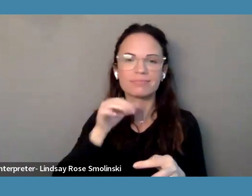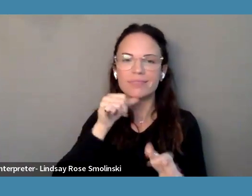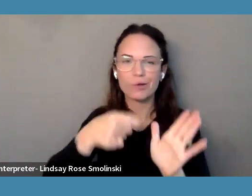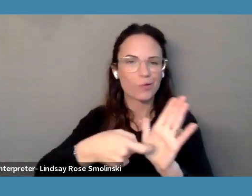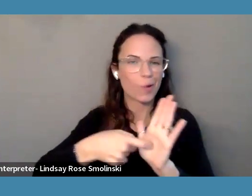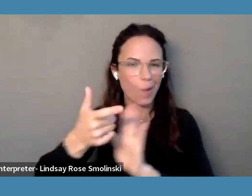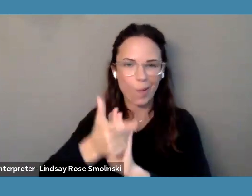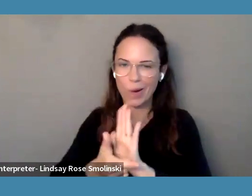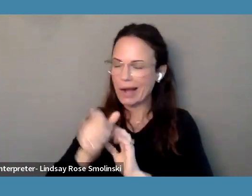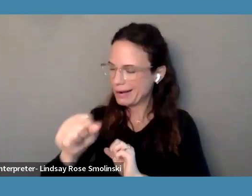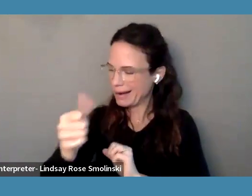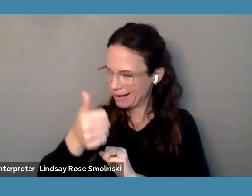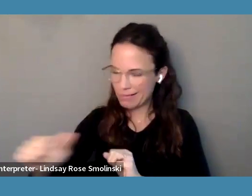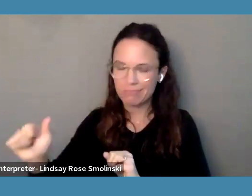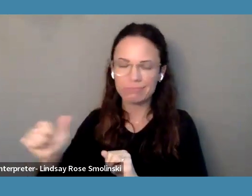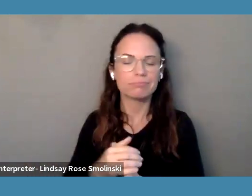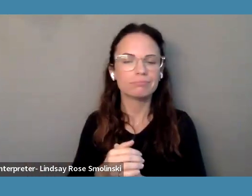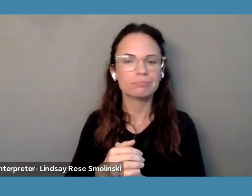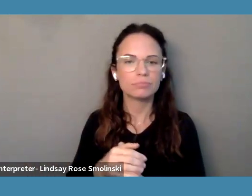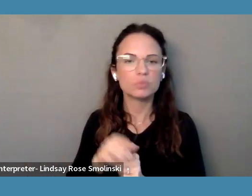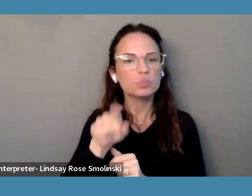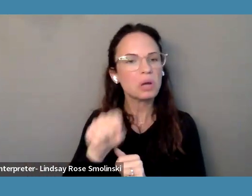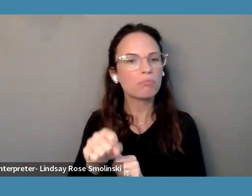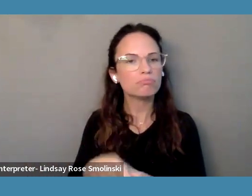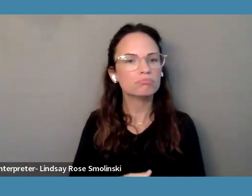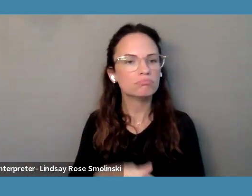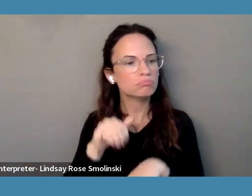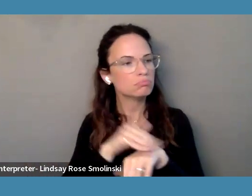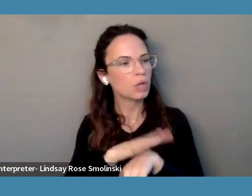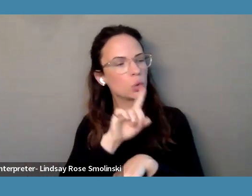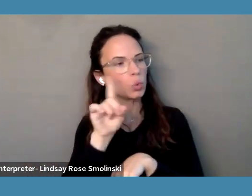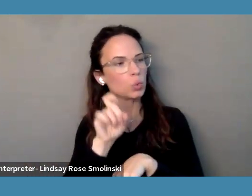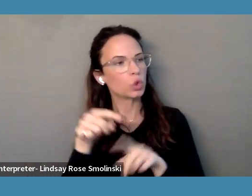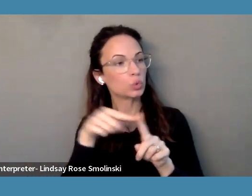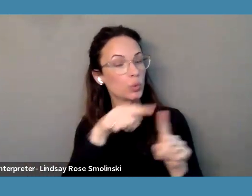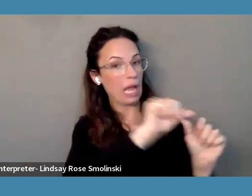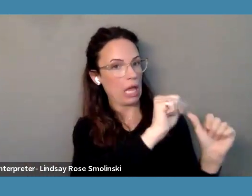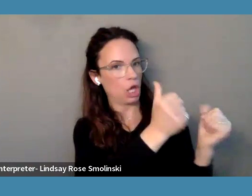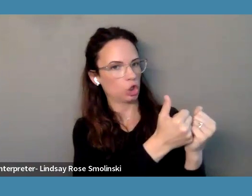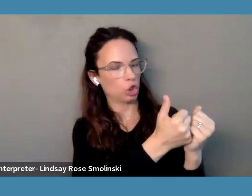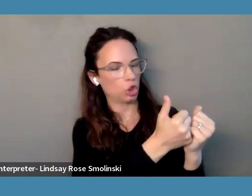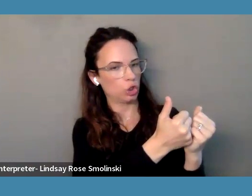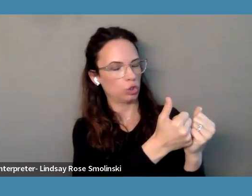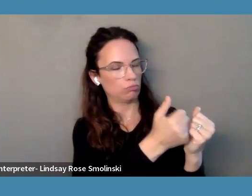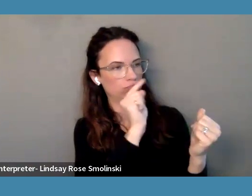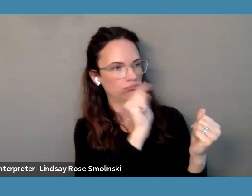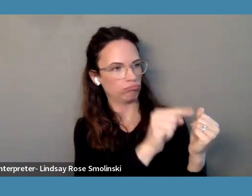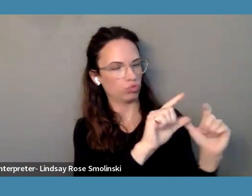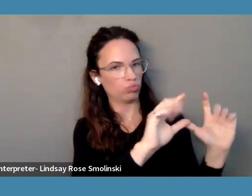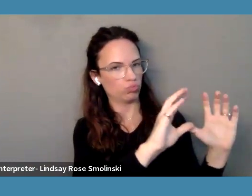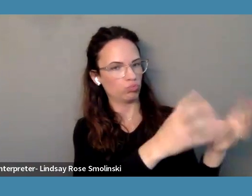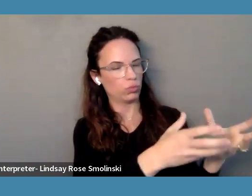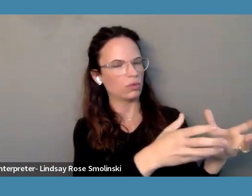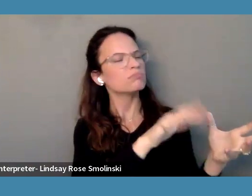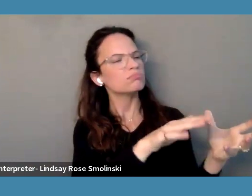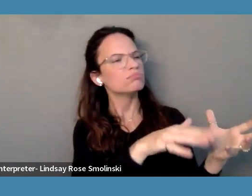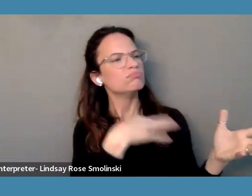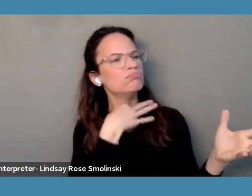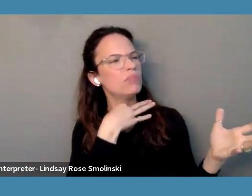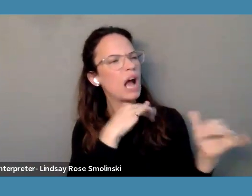So you can ask the, you can send questions to the agency about how they may, for example,